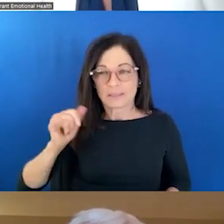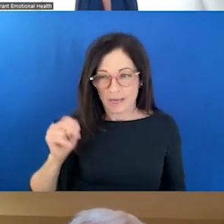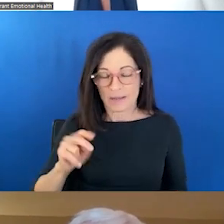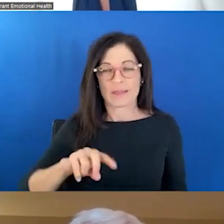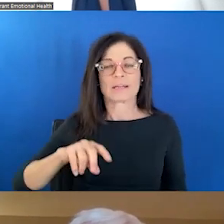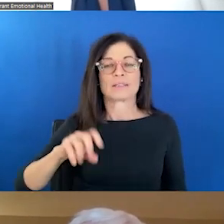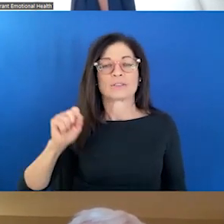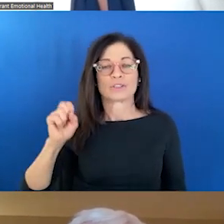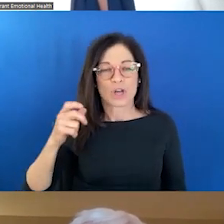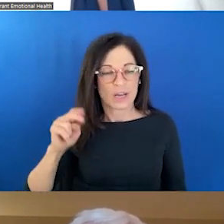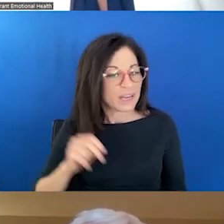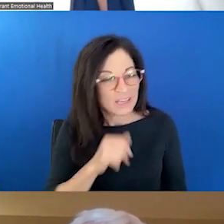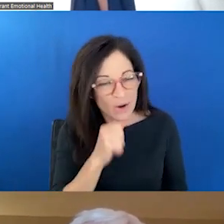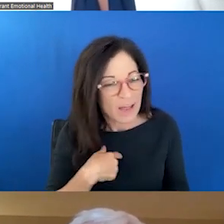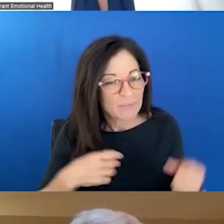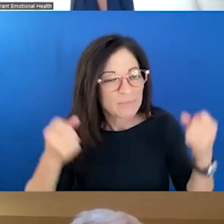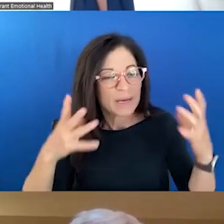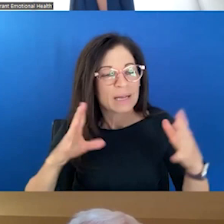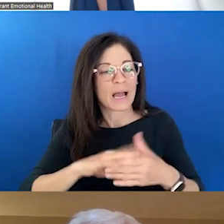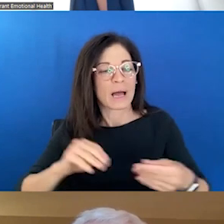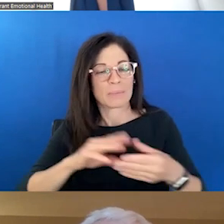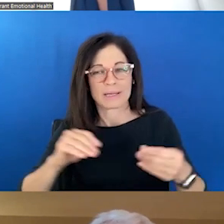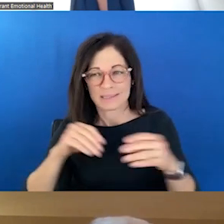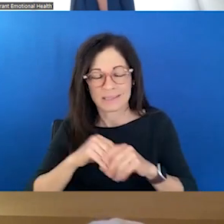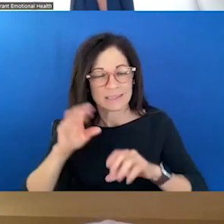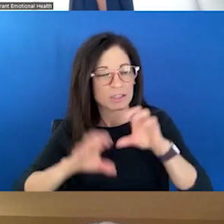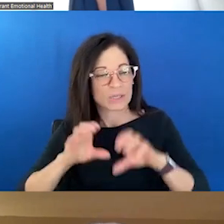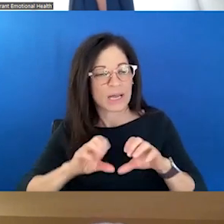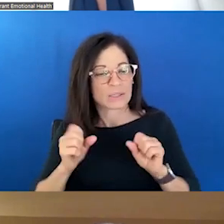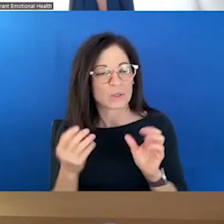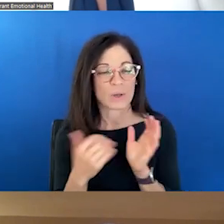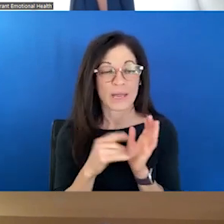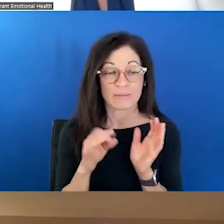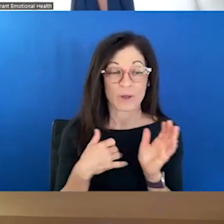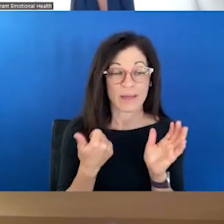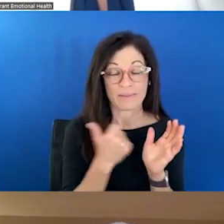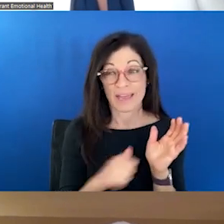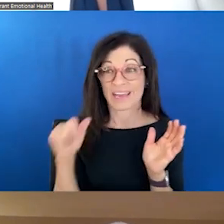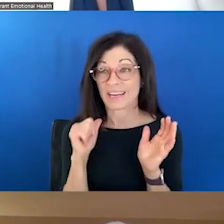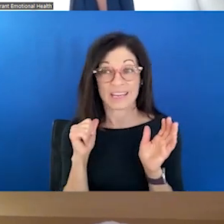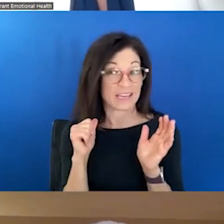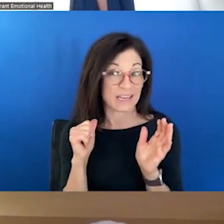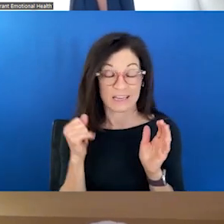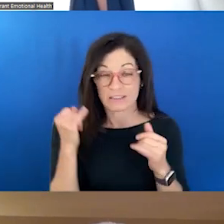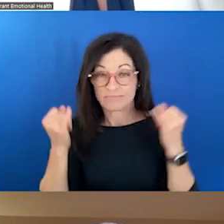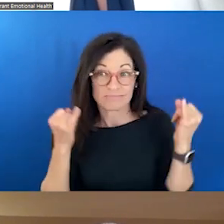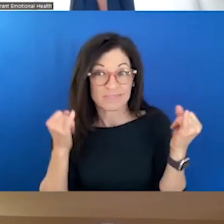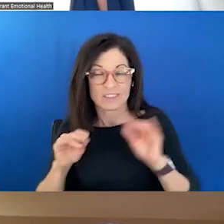WE DON'T HAVE A LOT OF COMMENTS IN THE CHAT. IF YOU HAVE INSIGHT, PUT IT IN THE CHAT.